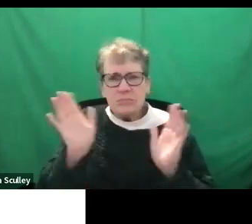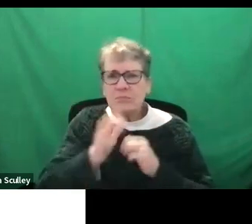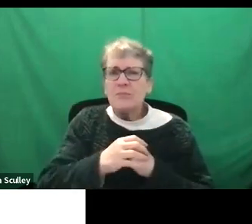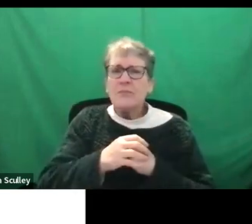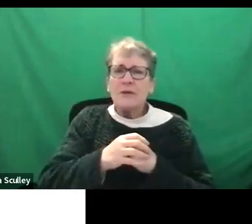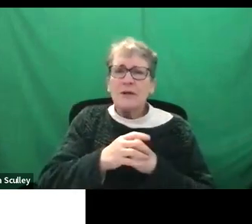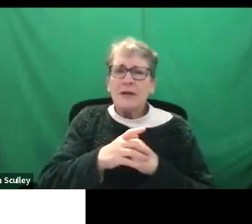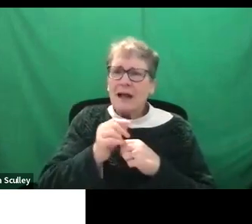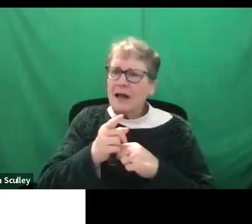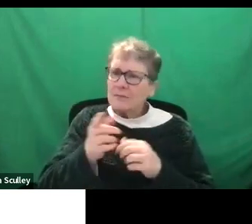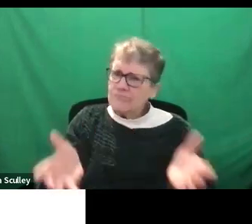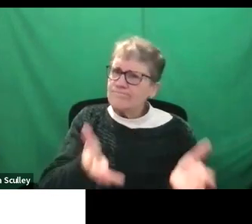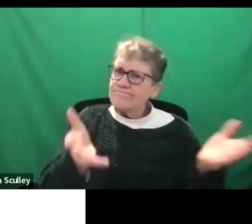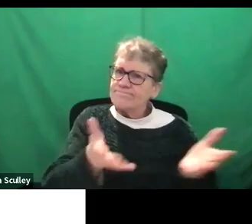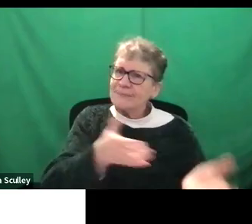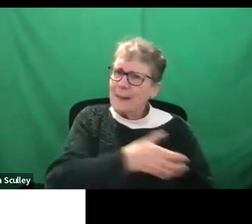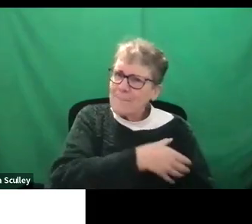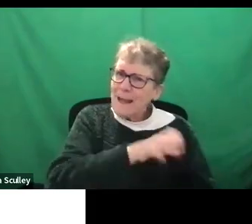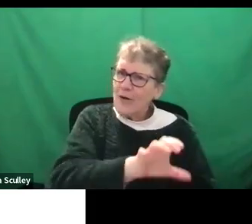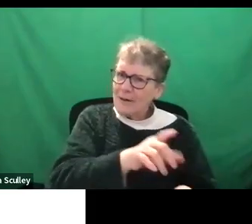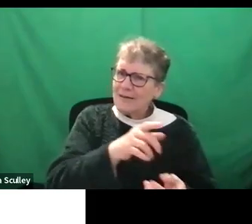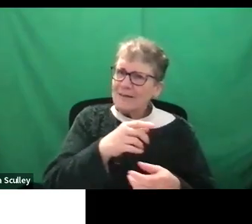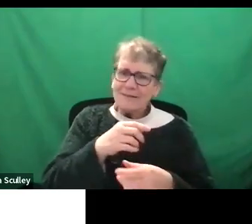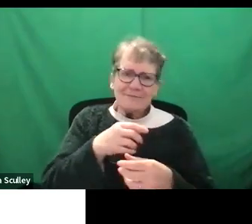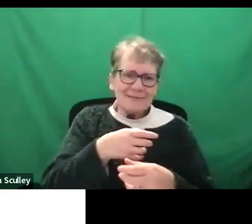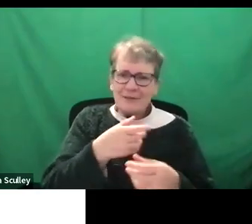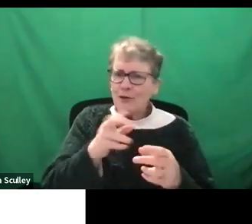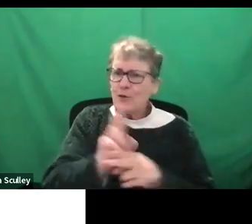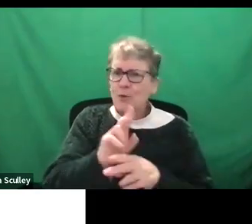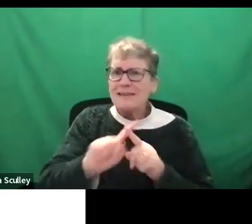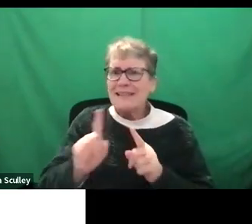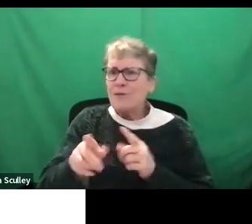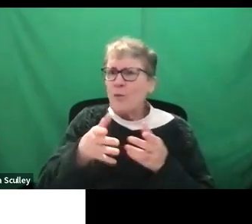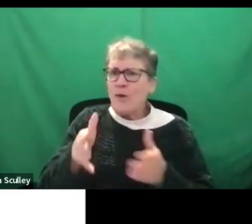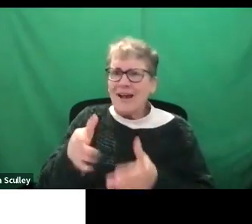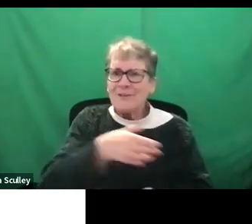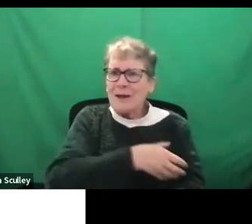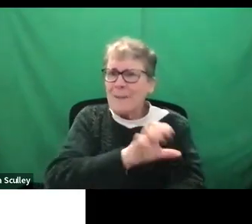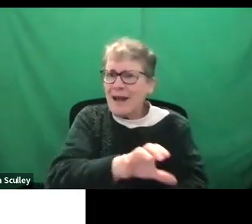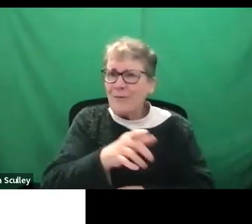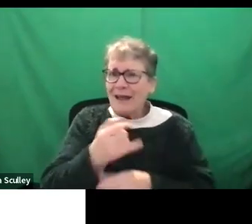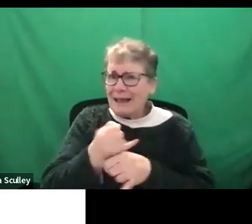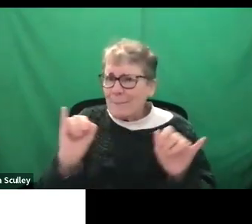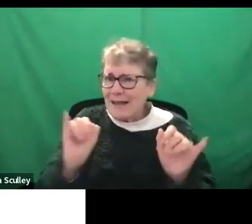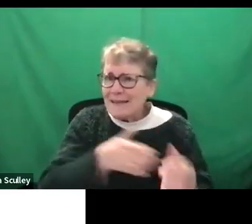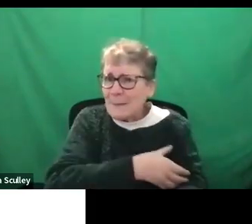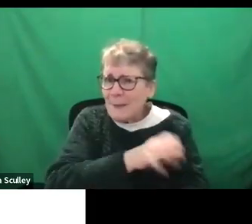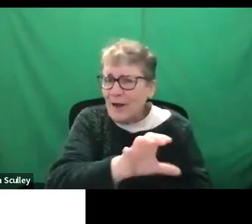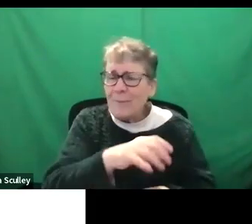It is really important to avoid judgmental language and to instead empower